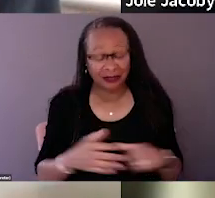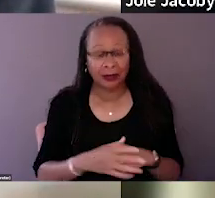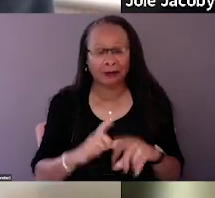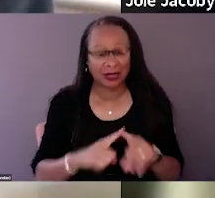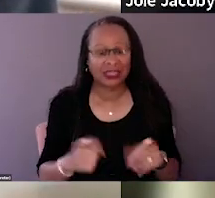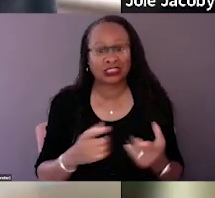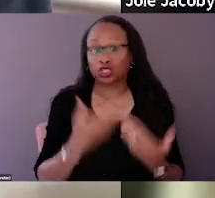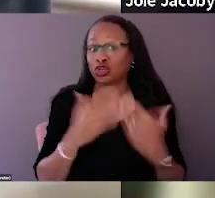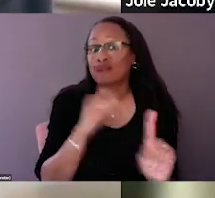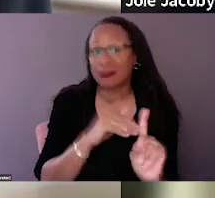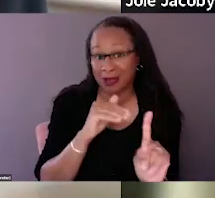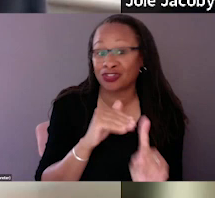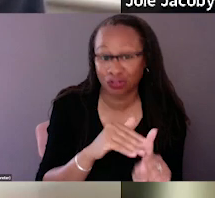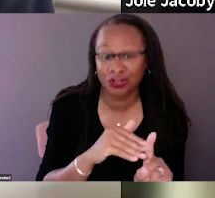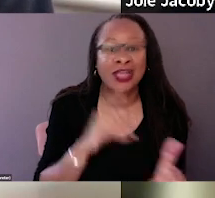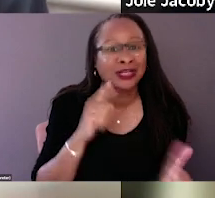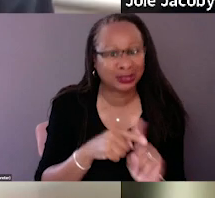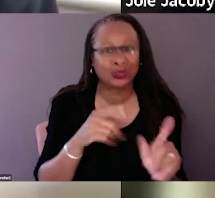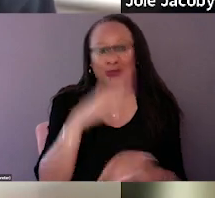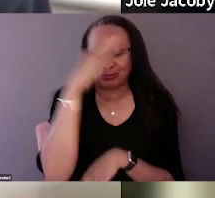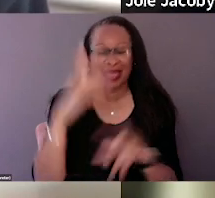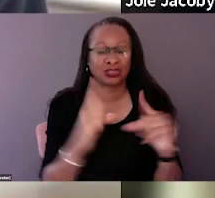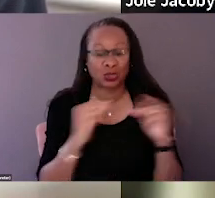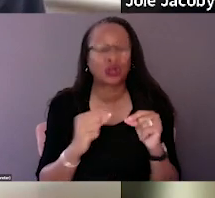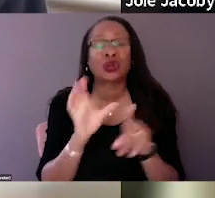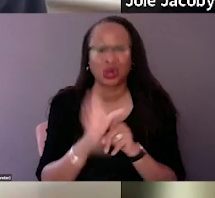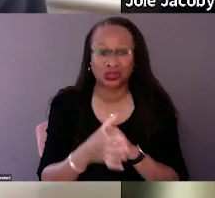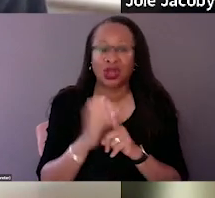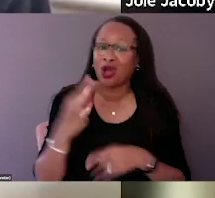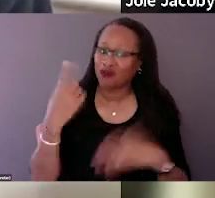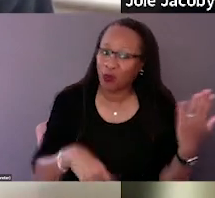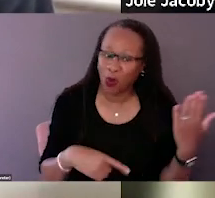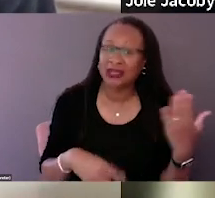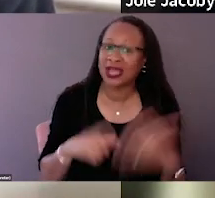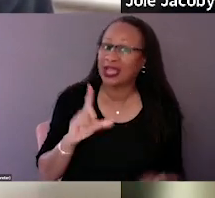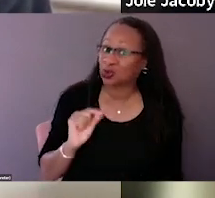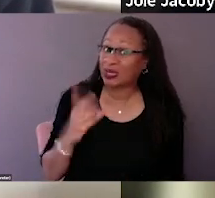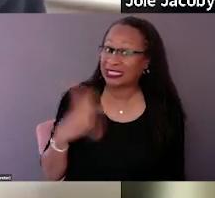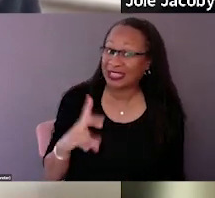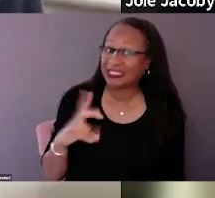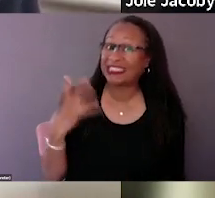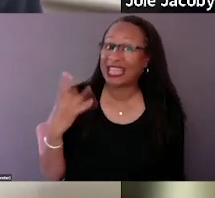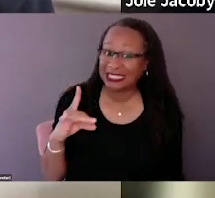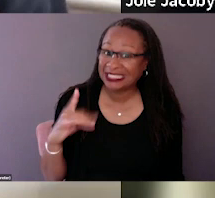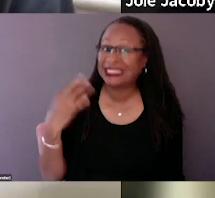to Black Twitter culture of what 2017, 2018, 2019 was really looking like.